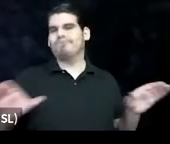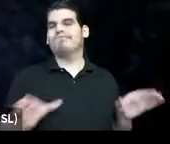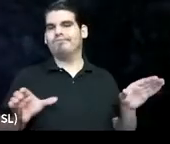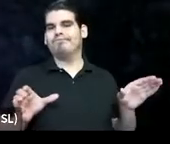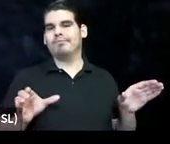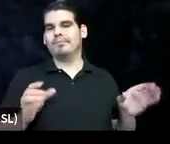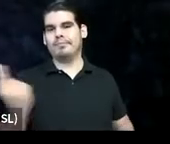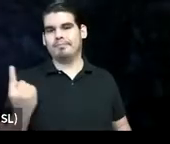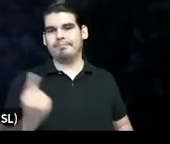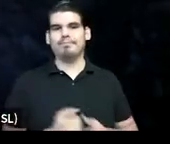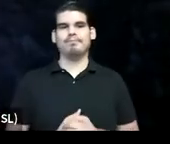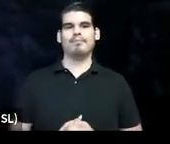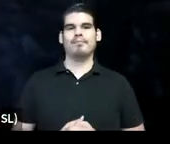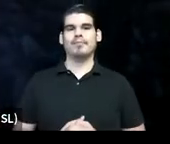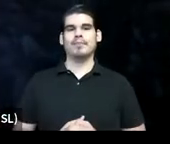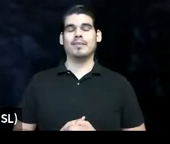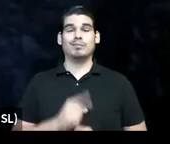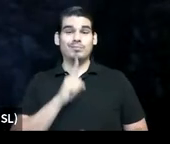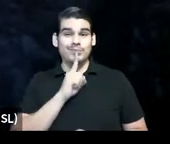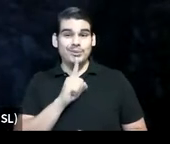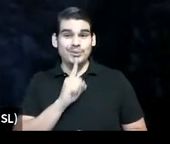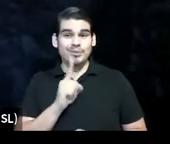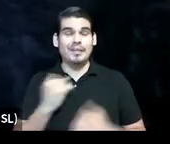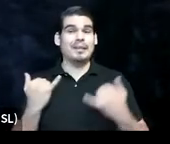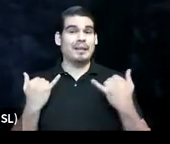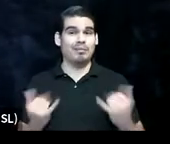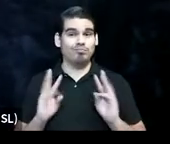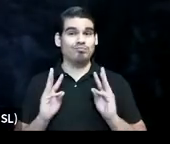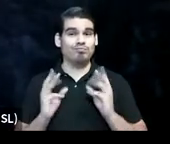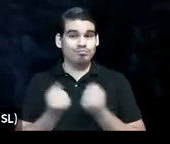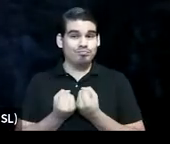I just want to draw everyone's attention to these resources here and